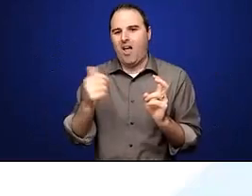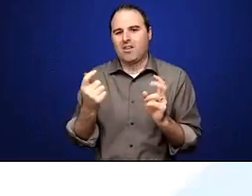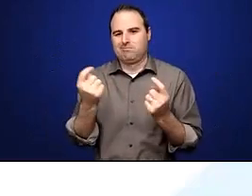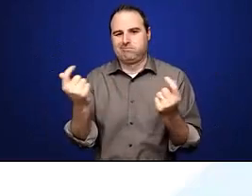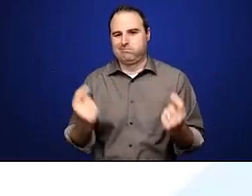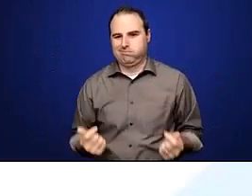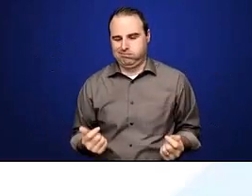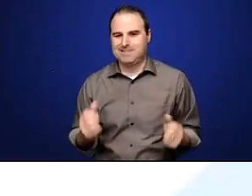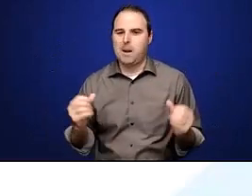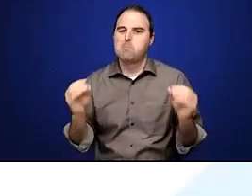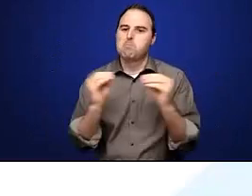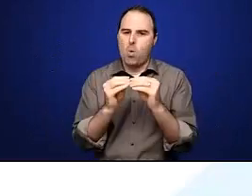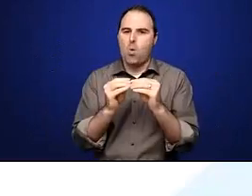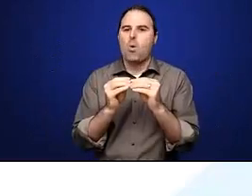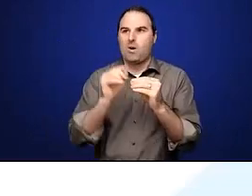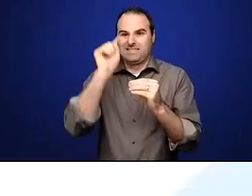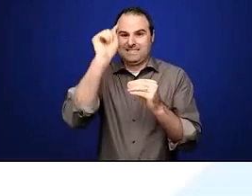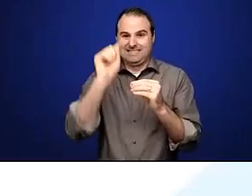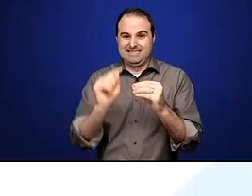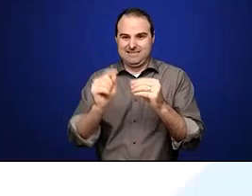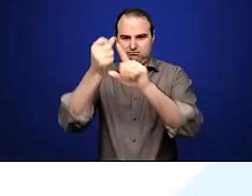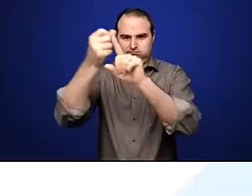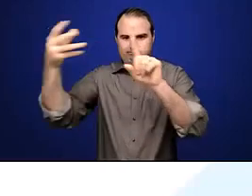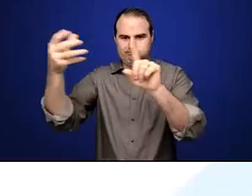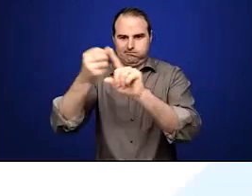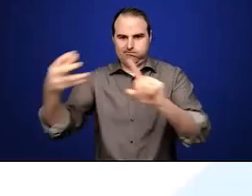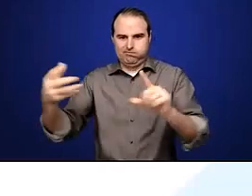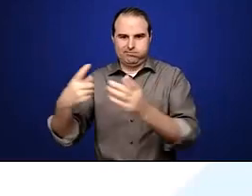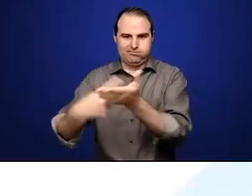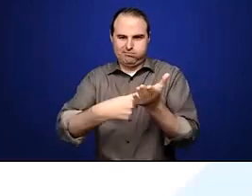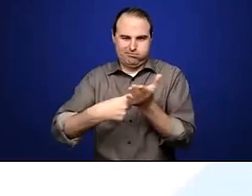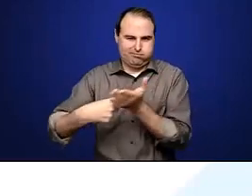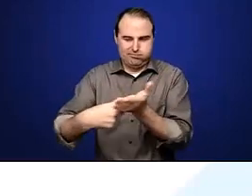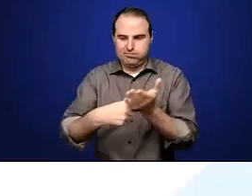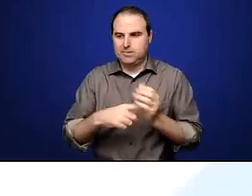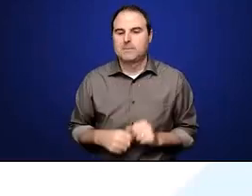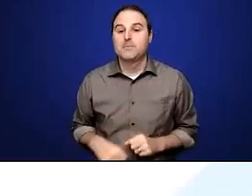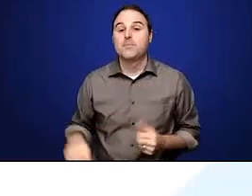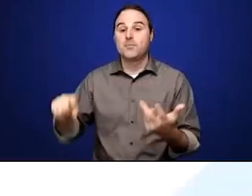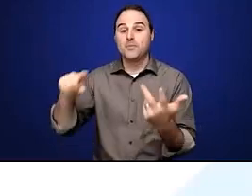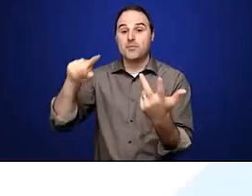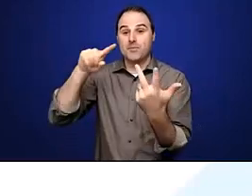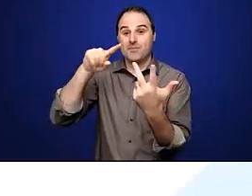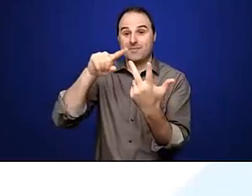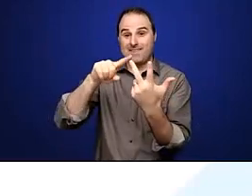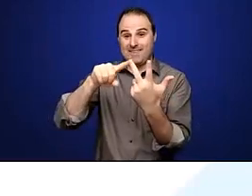And then with everything, even in this post-COVID world, is the audio visual wasn't always